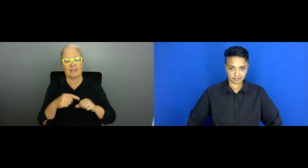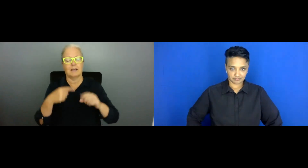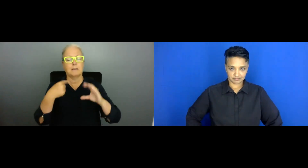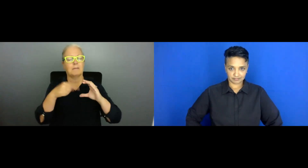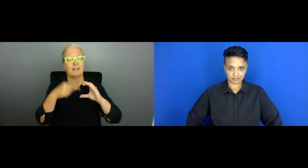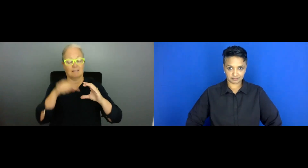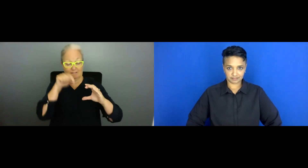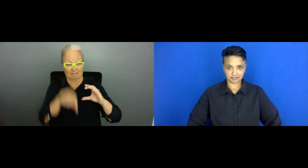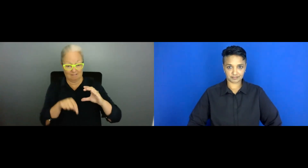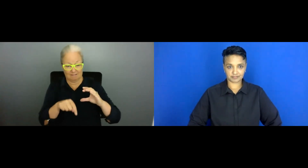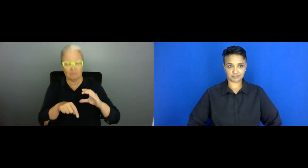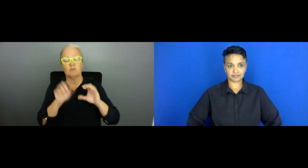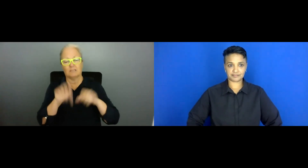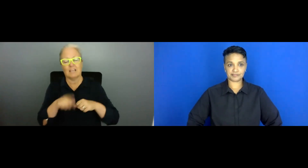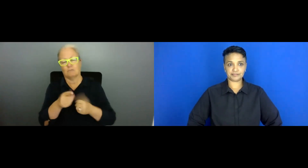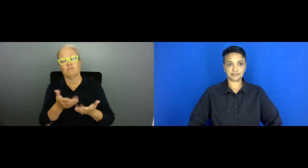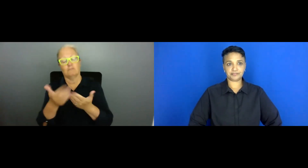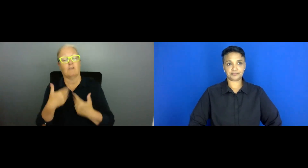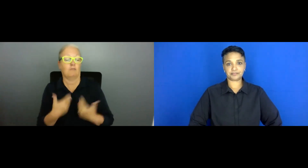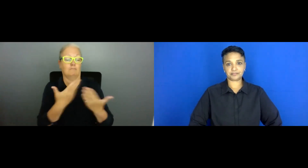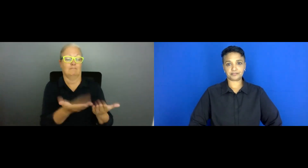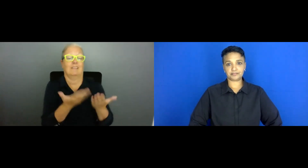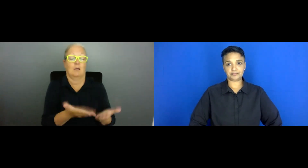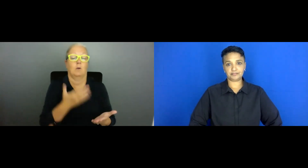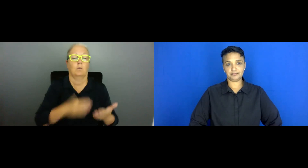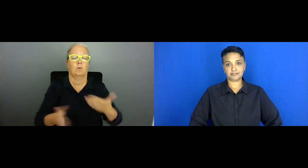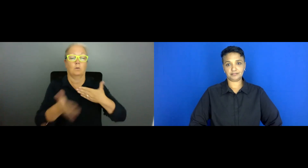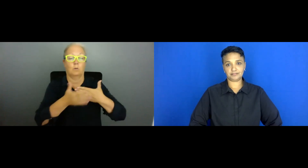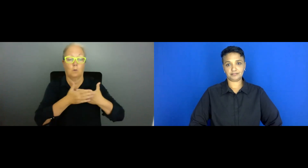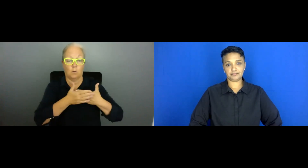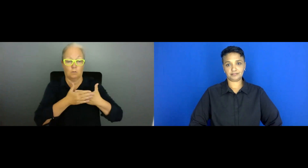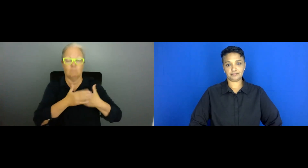you patrick to close thank you so much awesome thank you so much uh well yeah in the interest